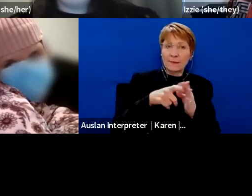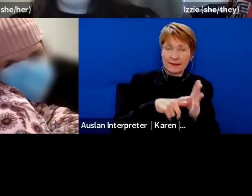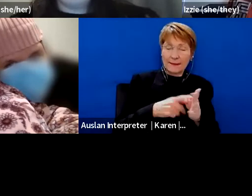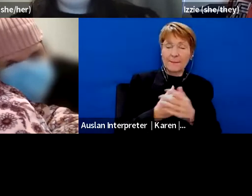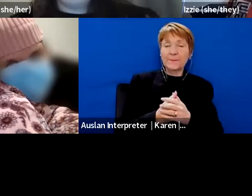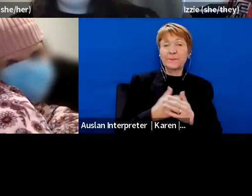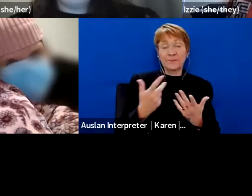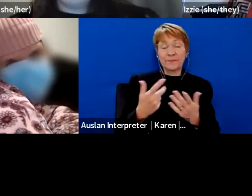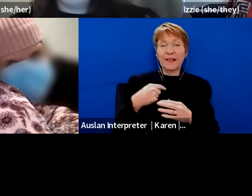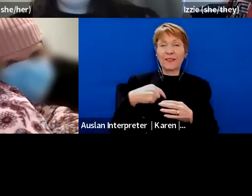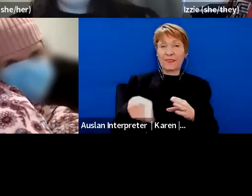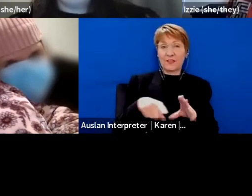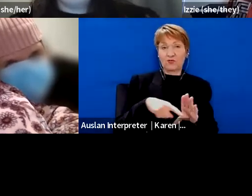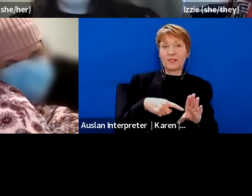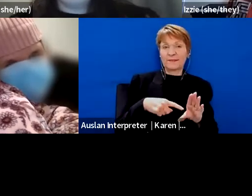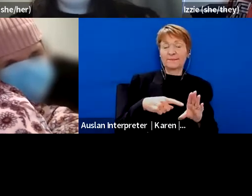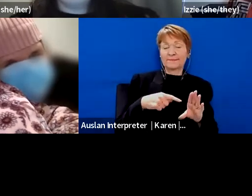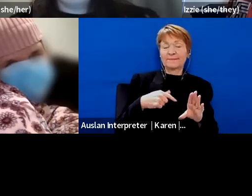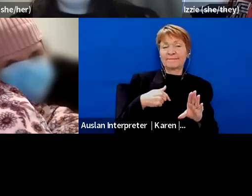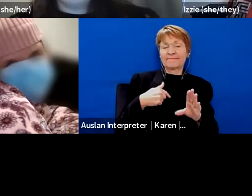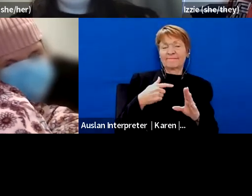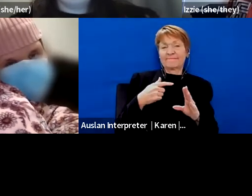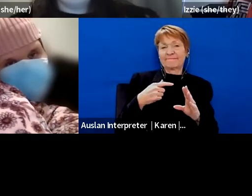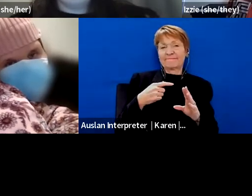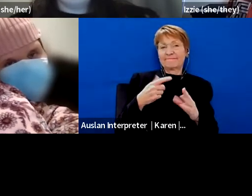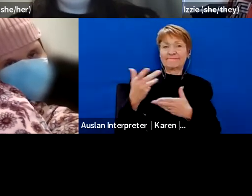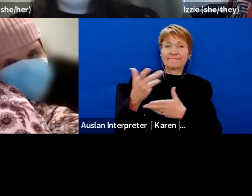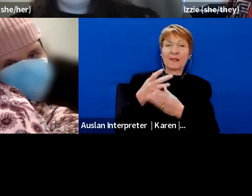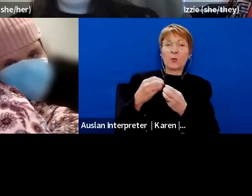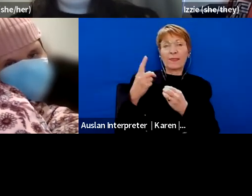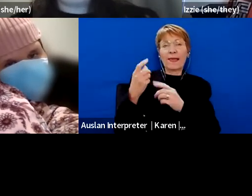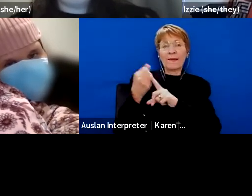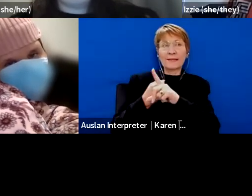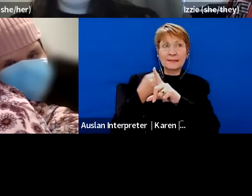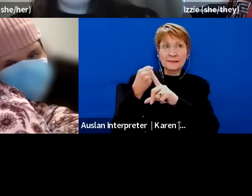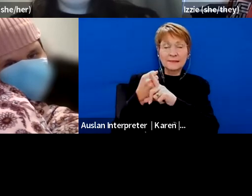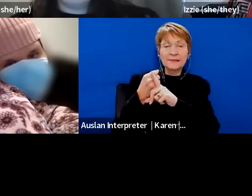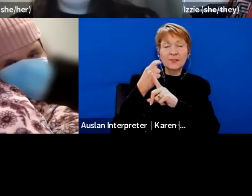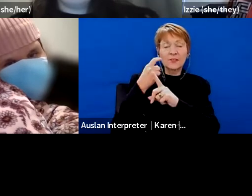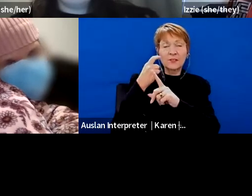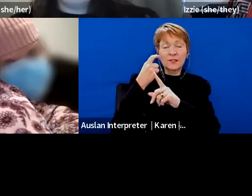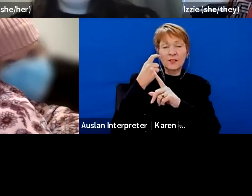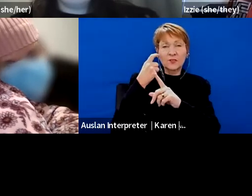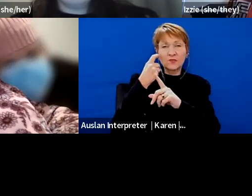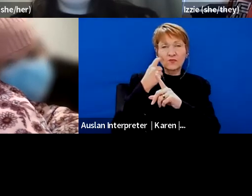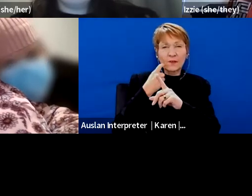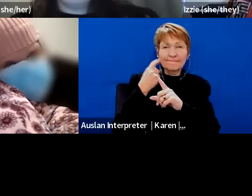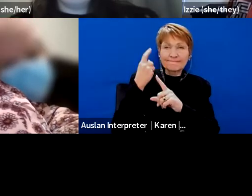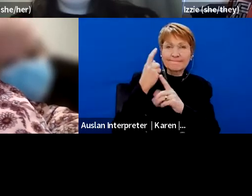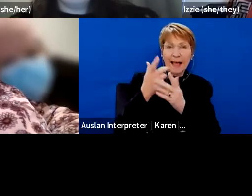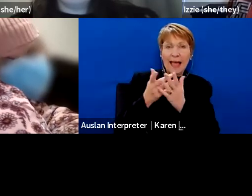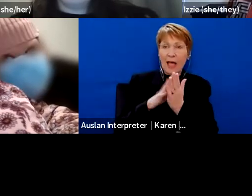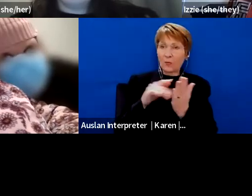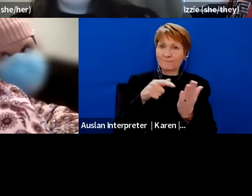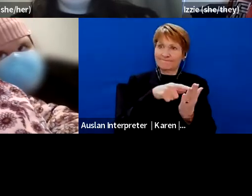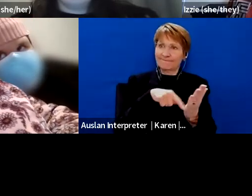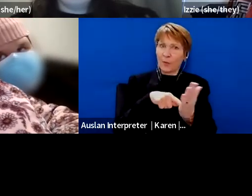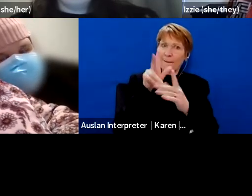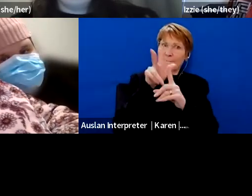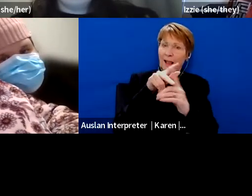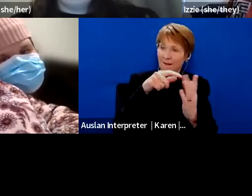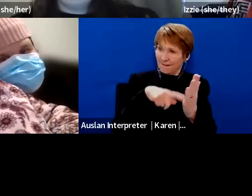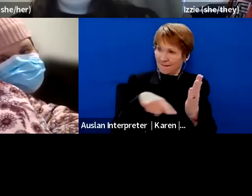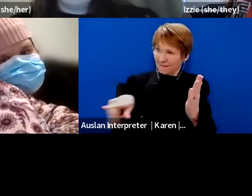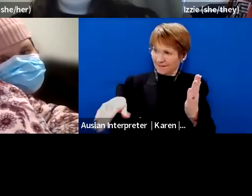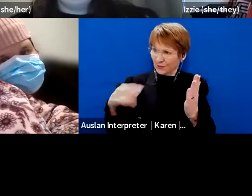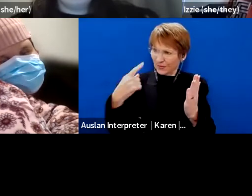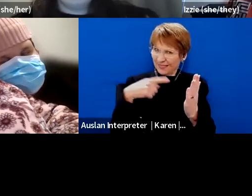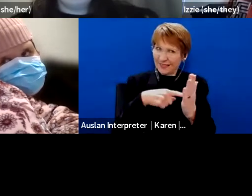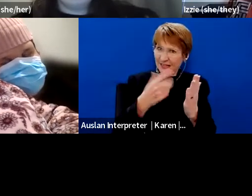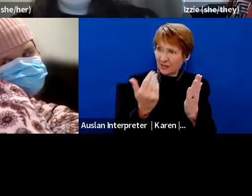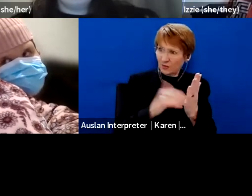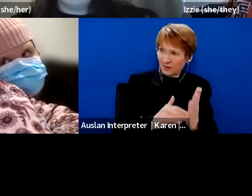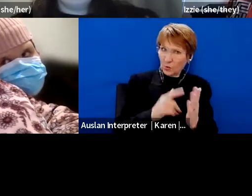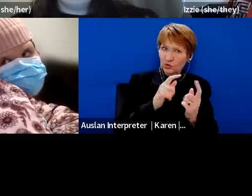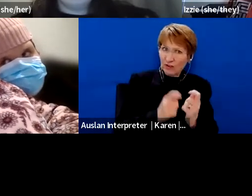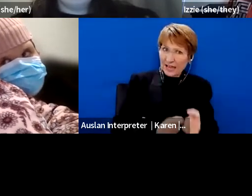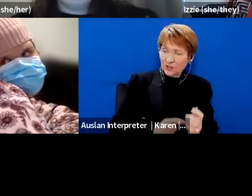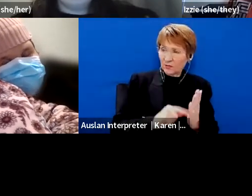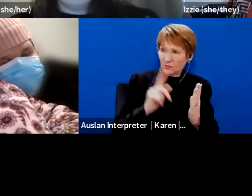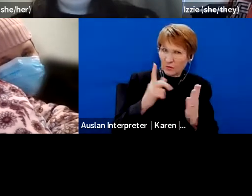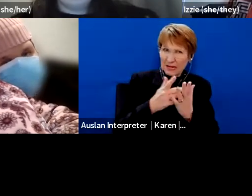And so this year we spoke to an advocate trying to find ways to be able to improve our application to hopefully try and get, you know, playing reviews and things like that done.